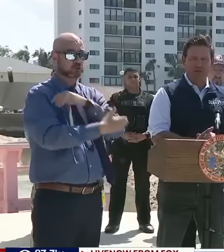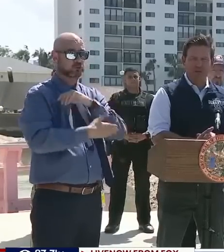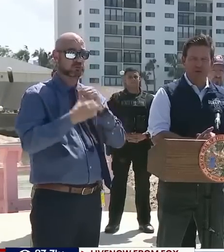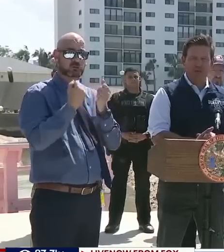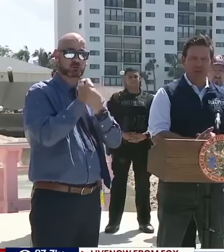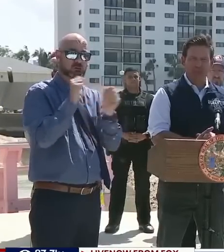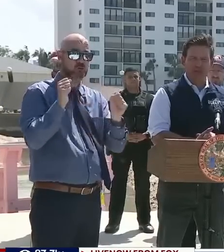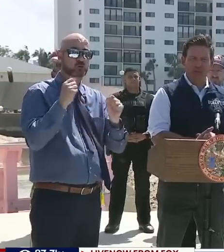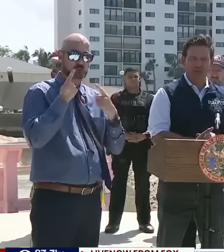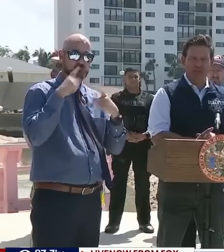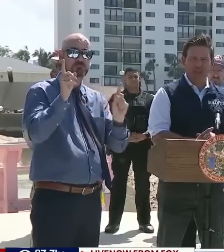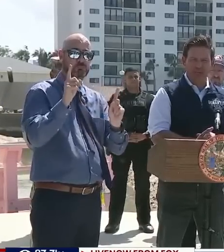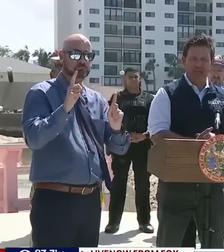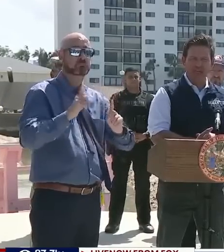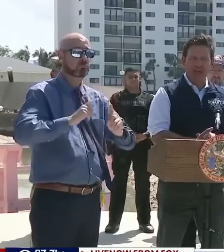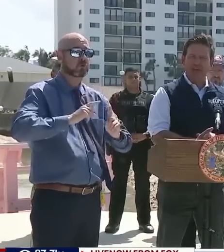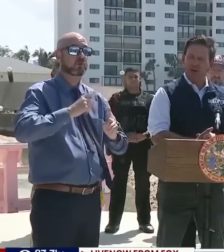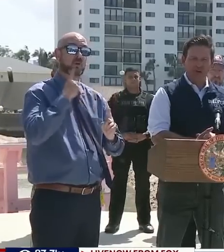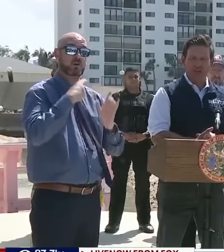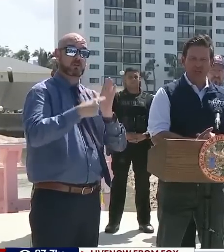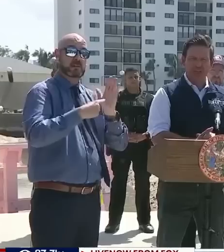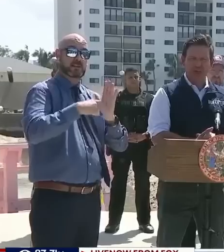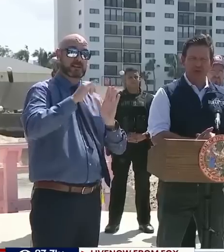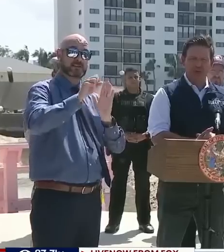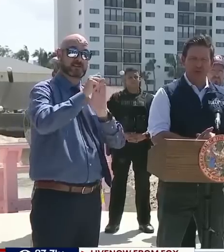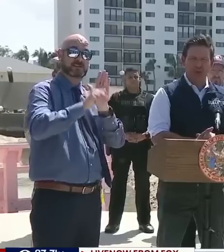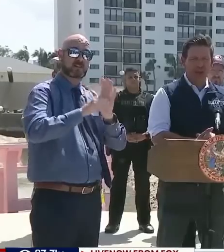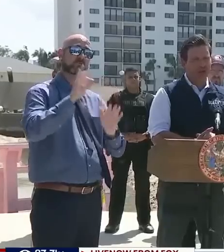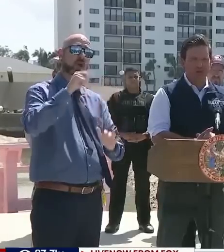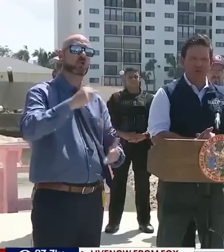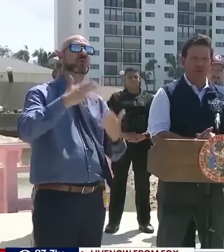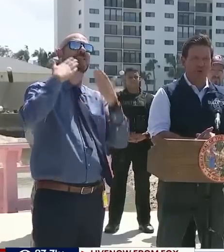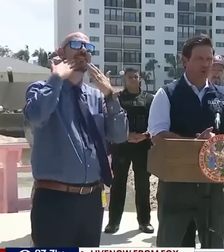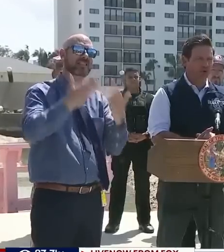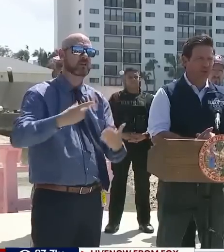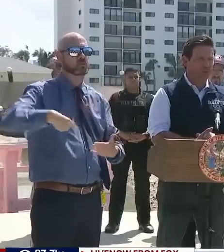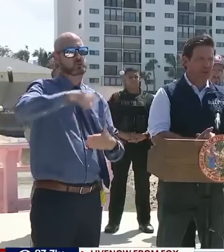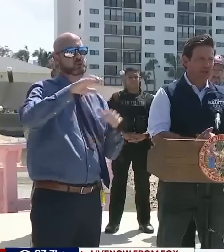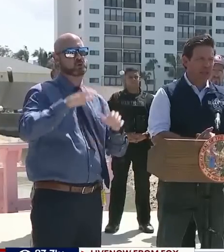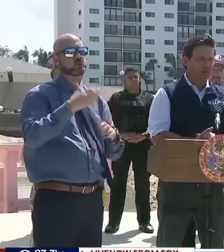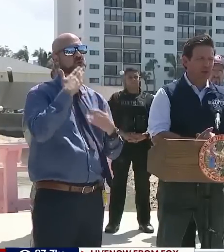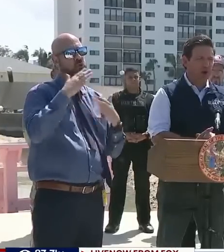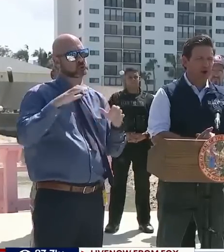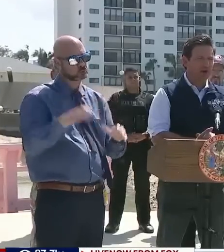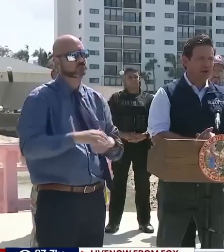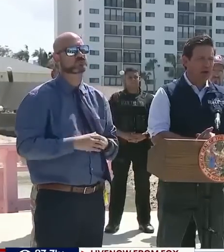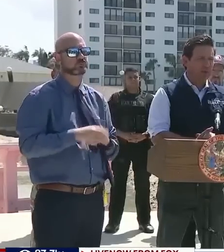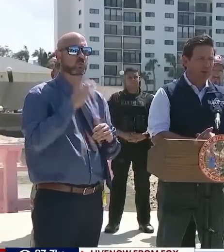at risk. uh, to be able to effectuate at a minimum hundreds of successful rescue missions. So On behalf of the State of Florida. Thank you for what